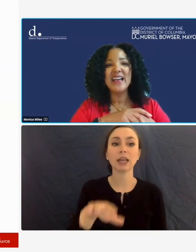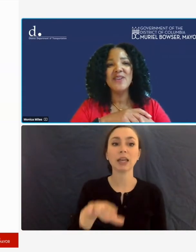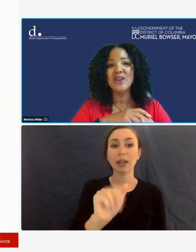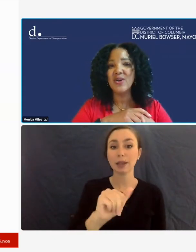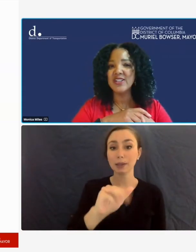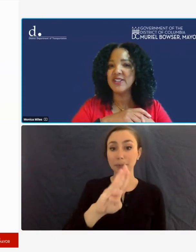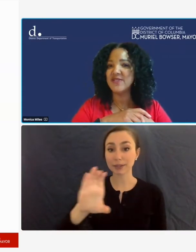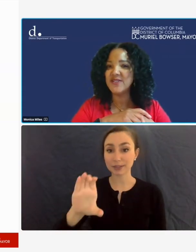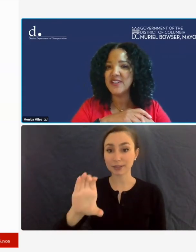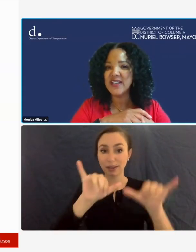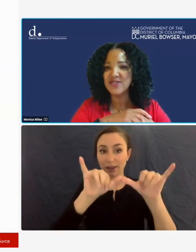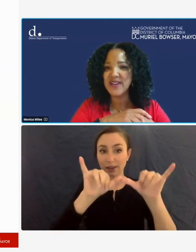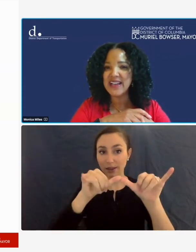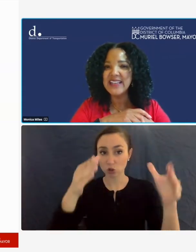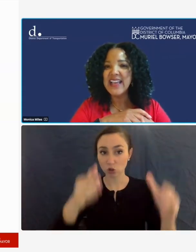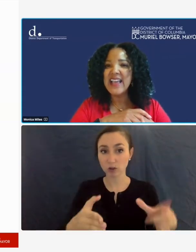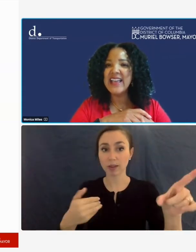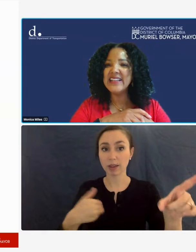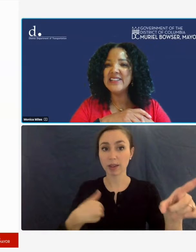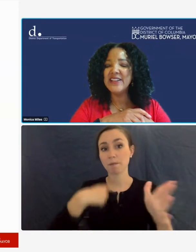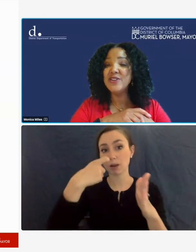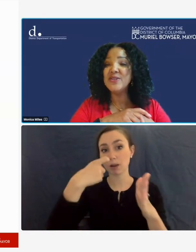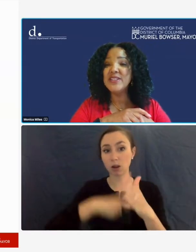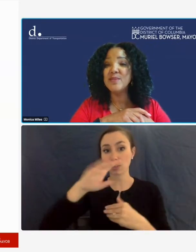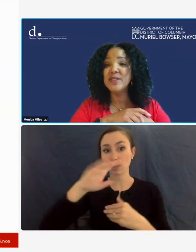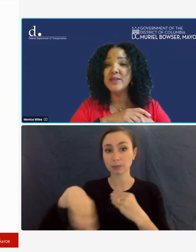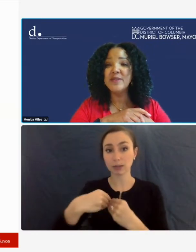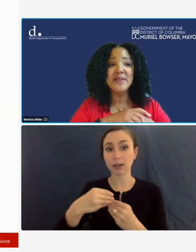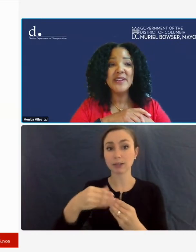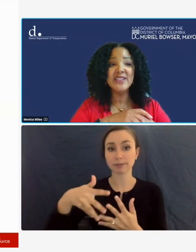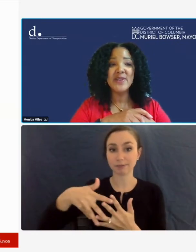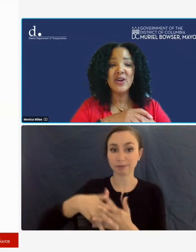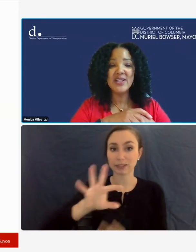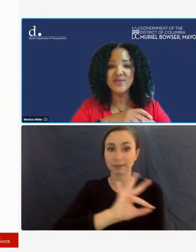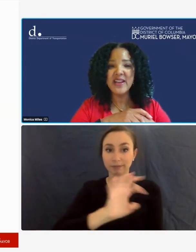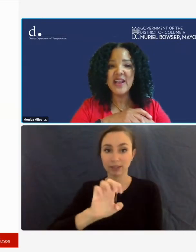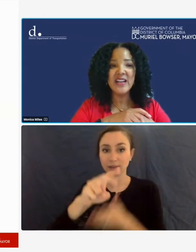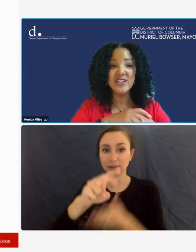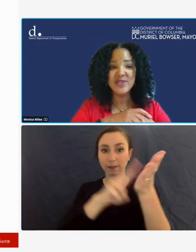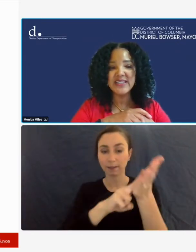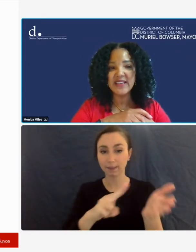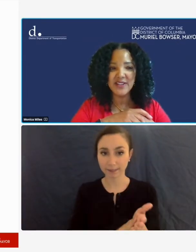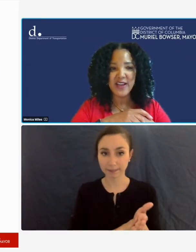plus fixed fee contract and it they're using a preliminary indirect cost rate of 175 percent